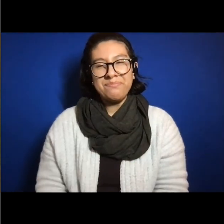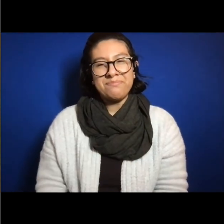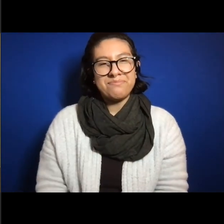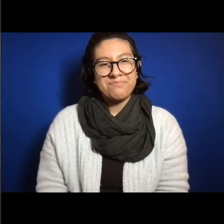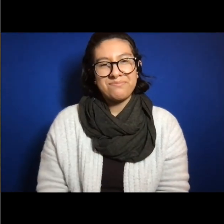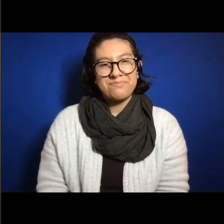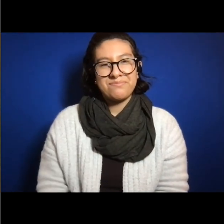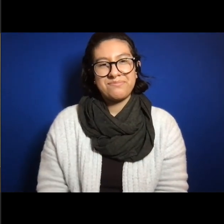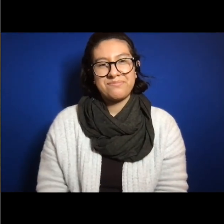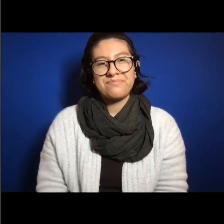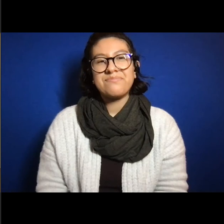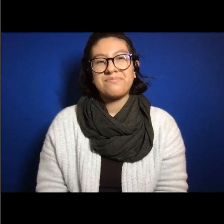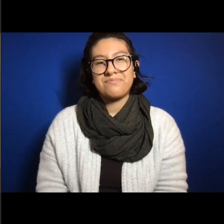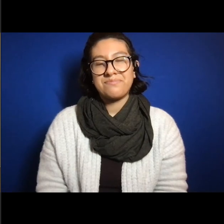So we've got it on turn the fan on.